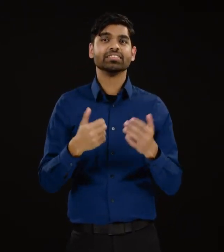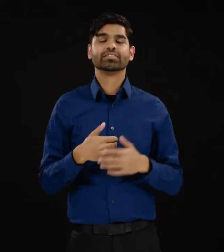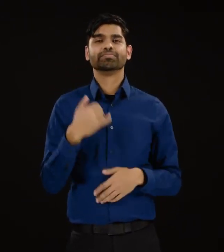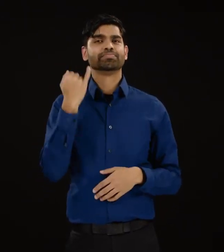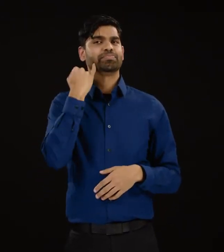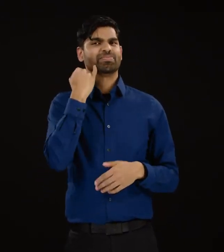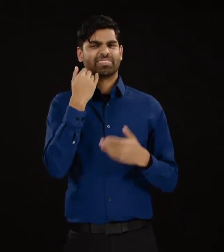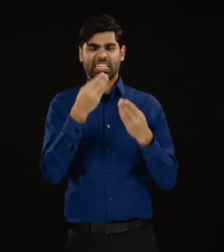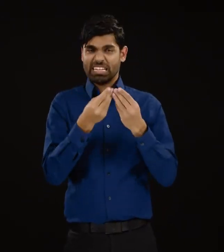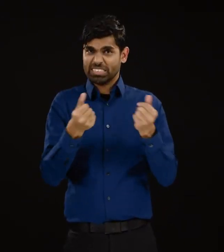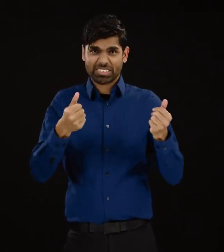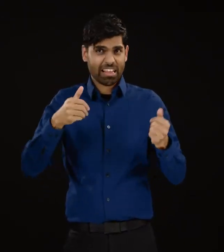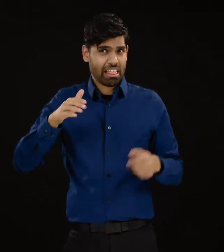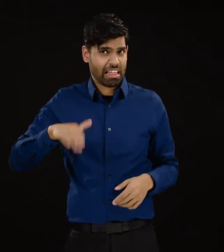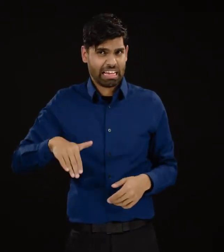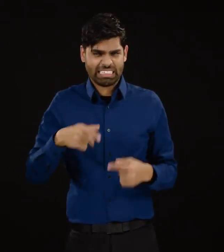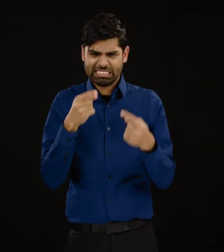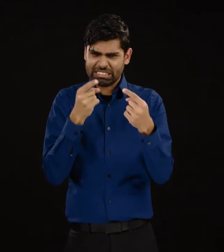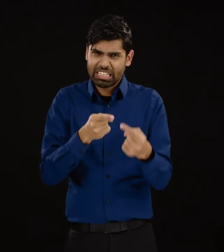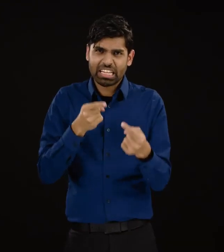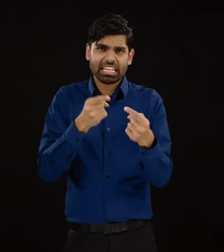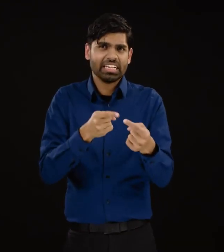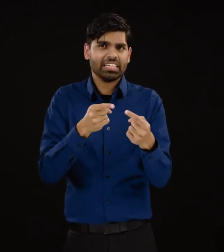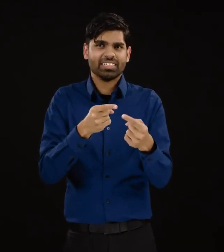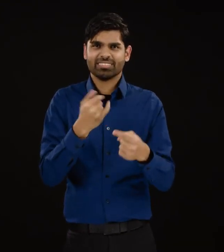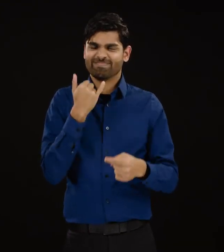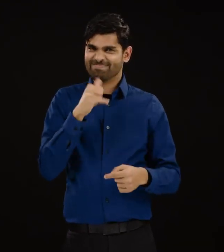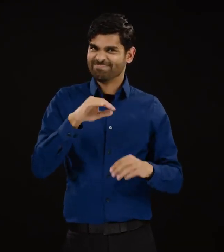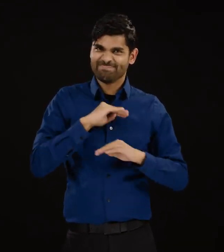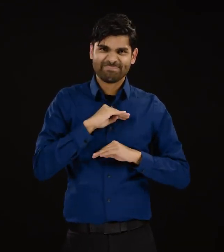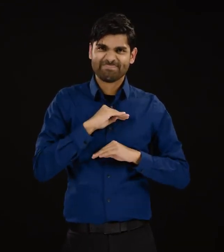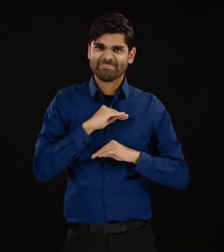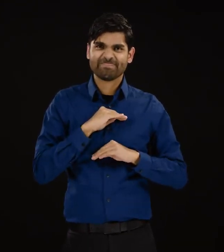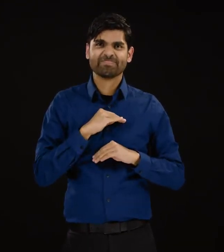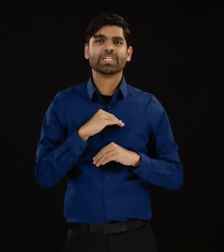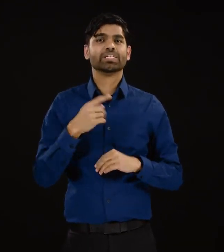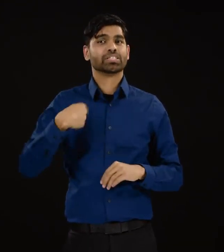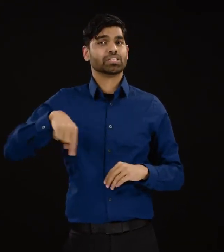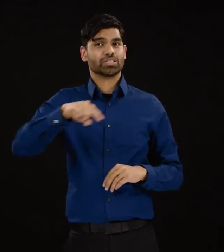1. The Commission for Complaints for Telecom-television Services (CCTS)